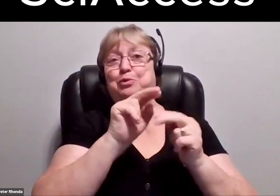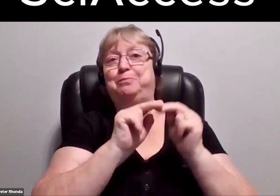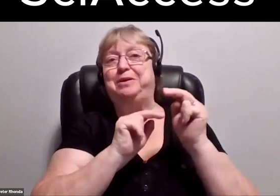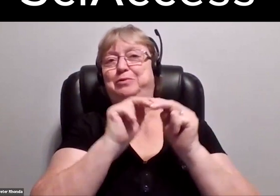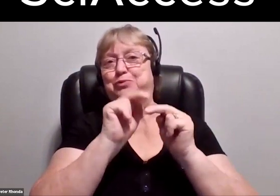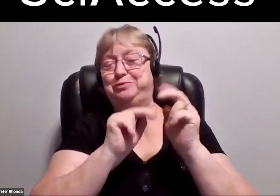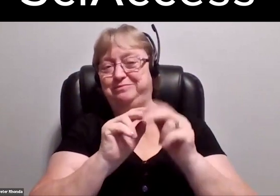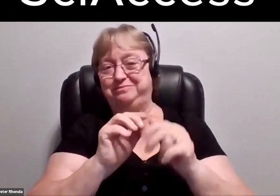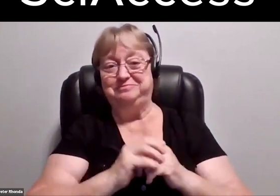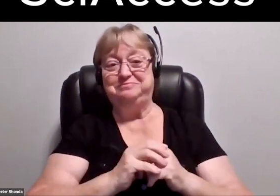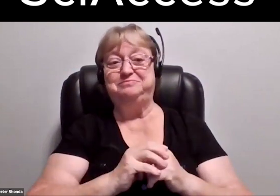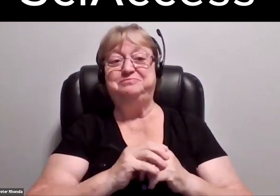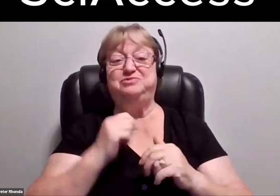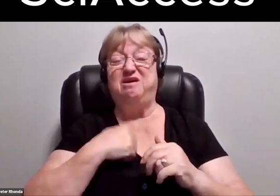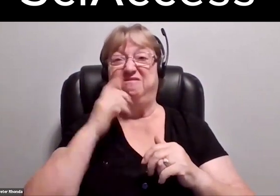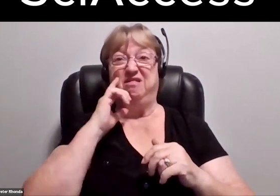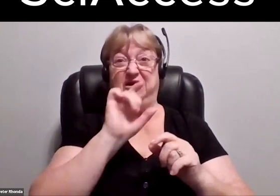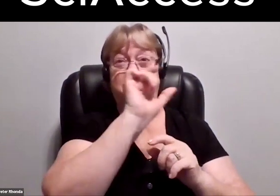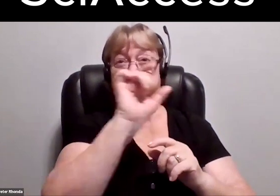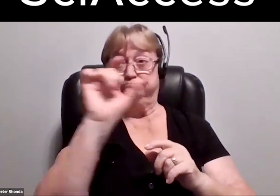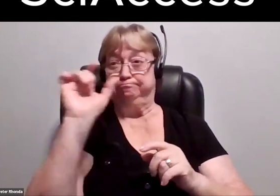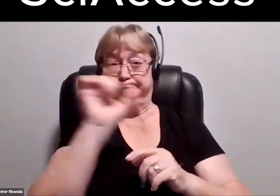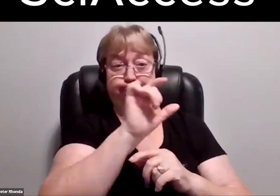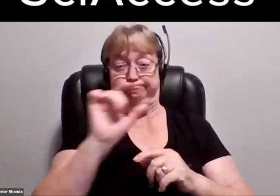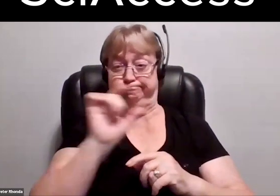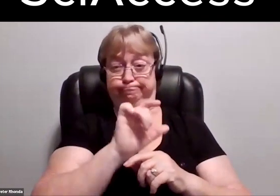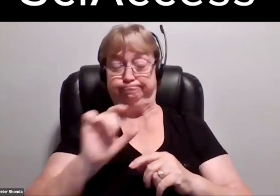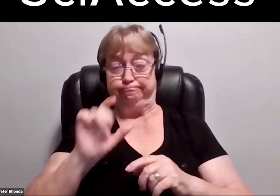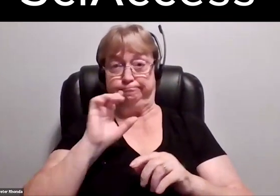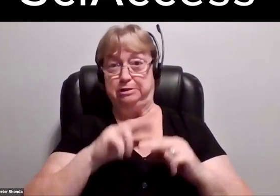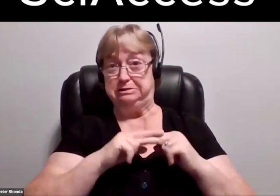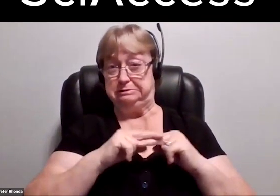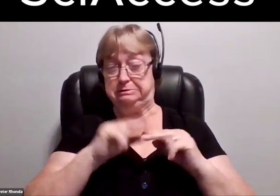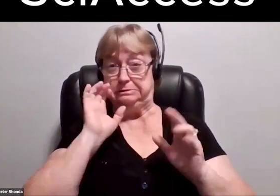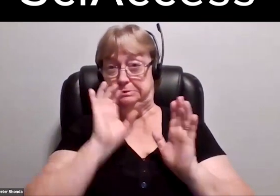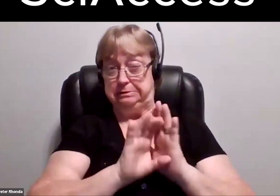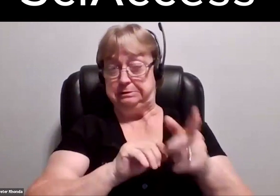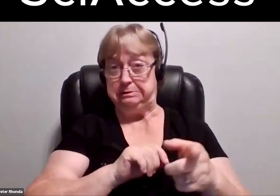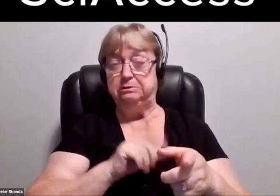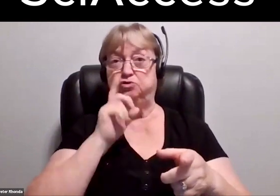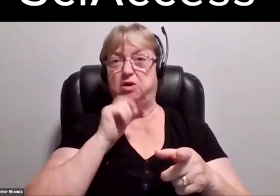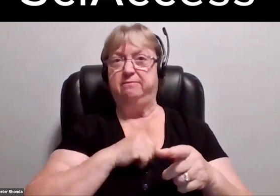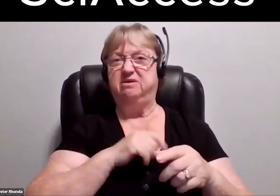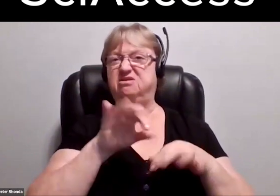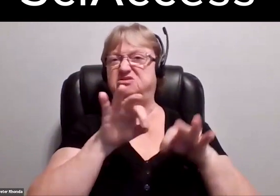There's a series of images on this slide, but what I will do is I will walk through what these images are.